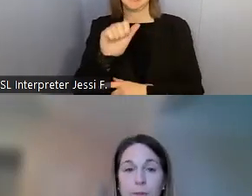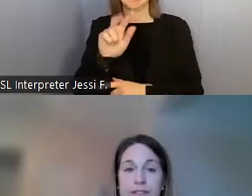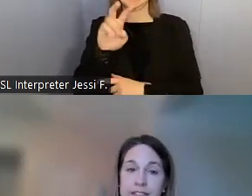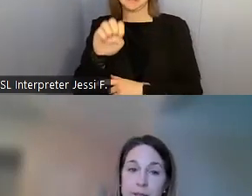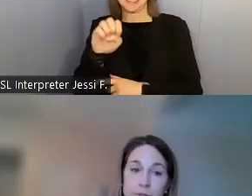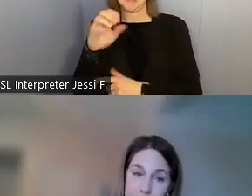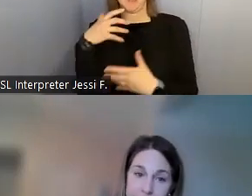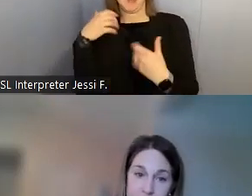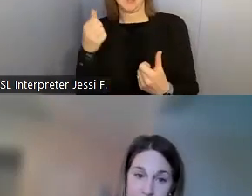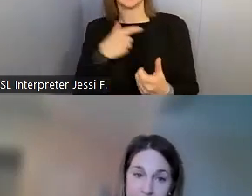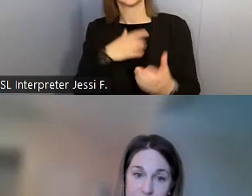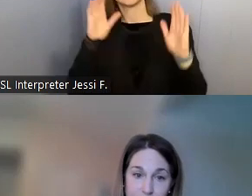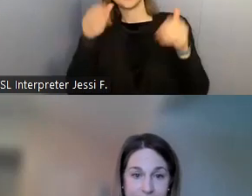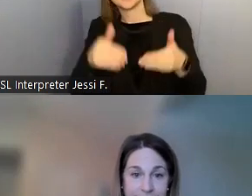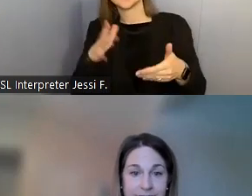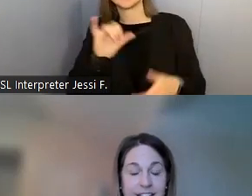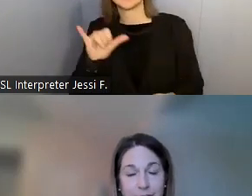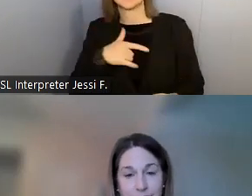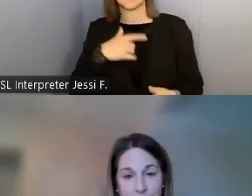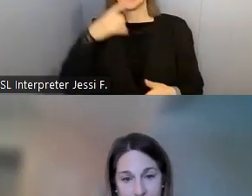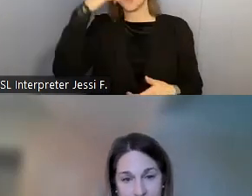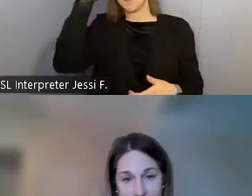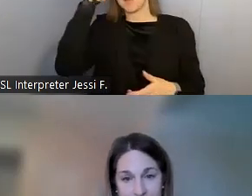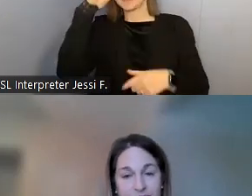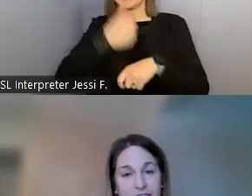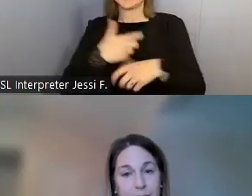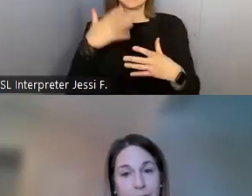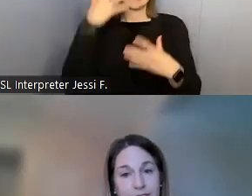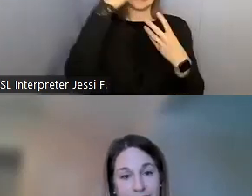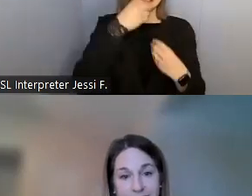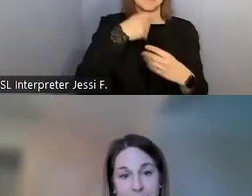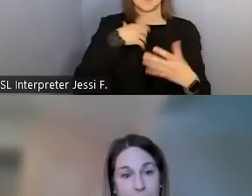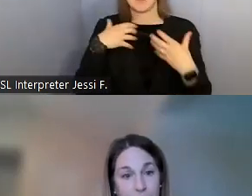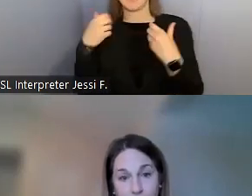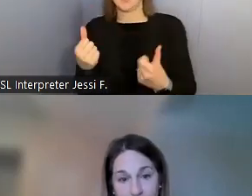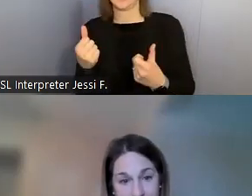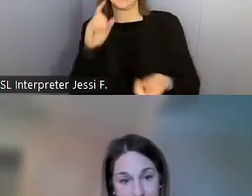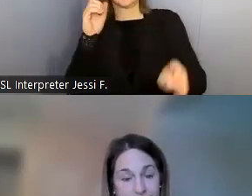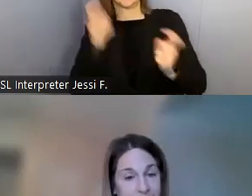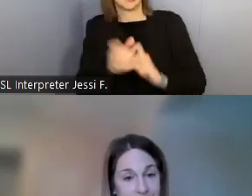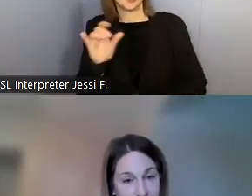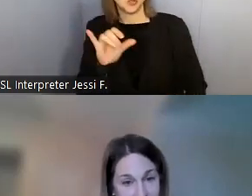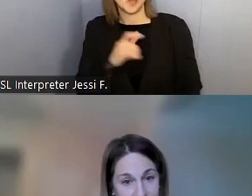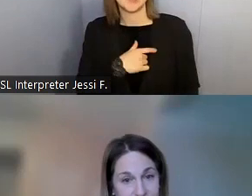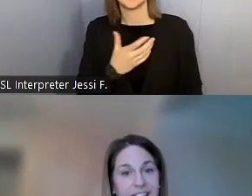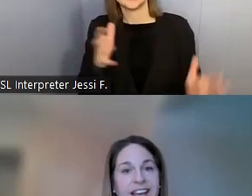but sleep, stress, change, mindset, and overall wellness. She empowers clients to be proactive, enact change,